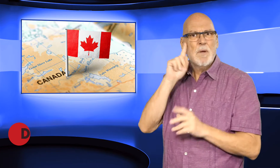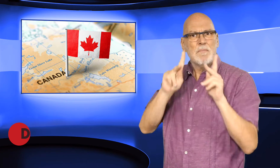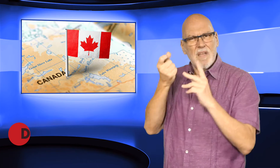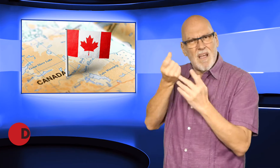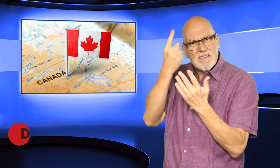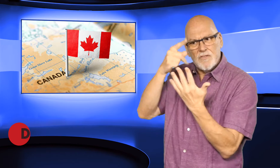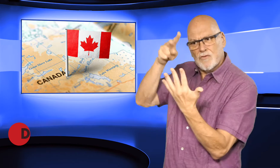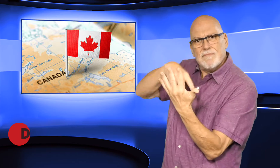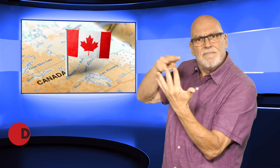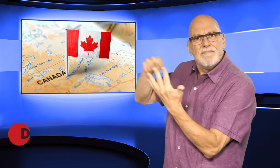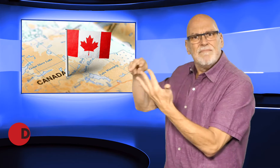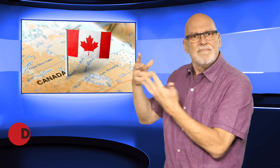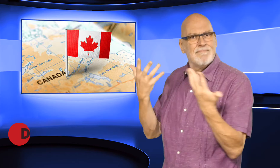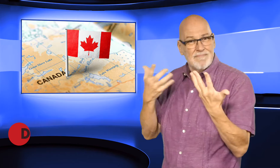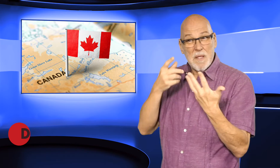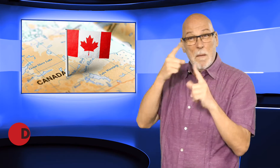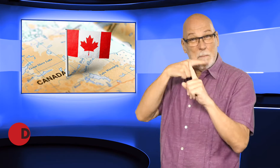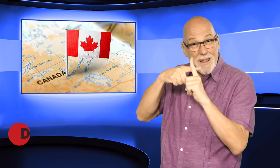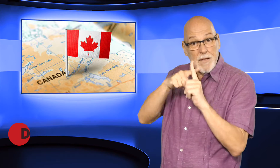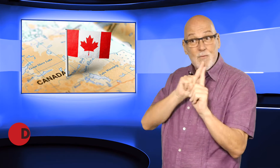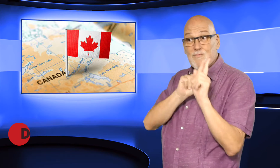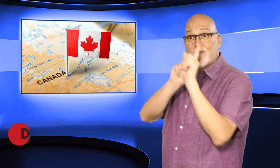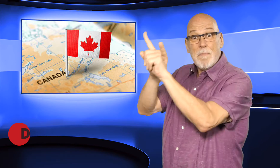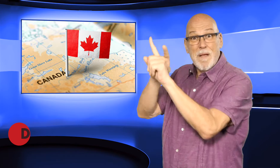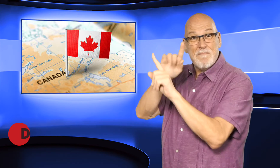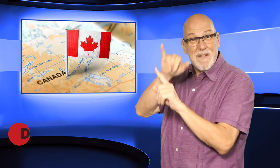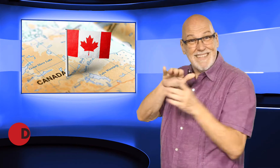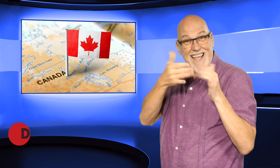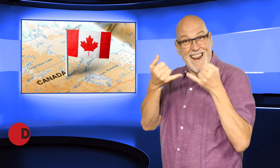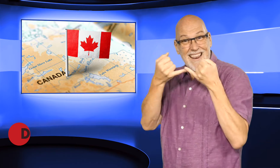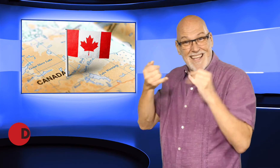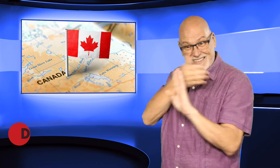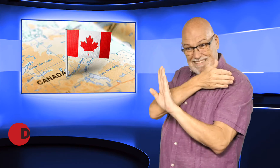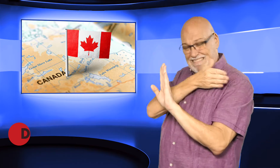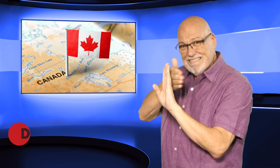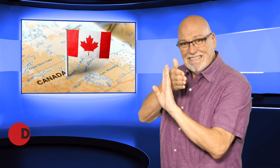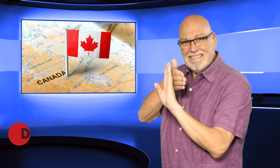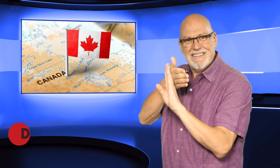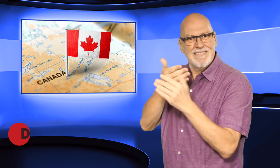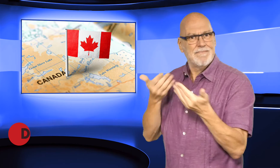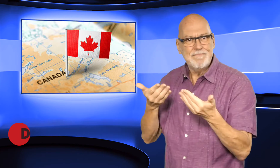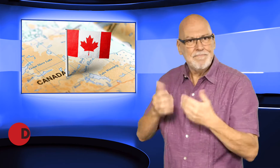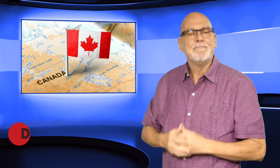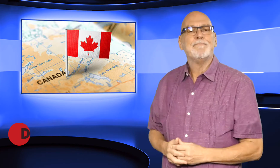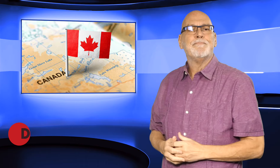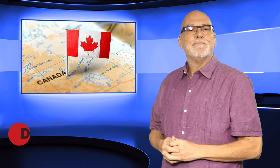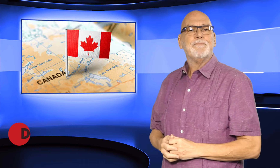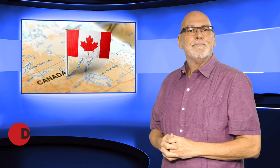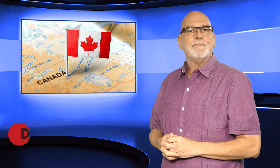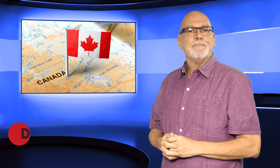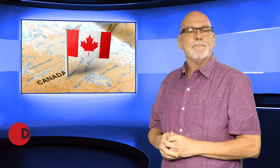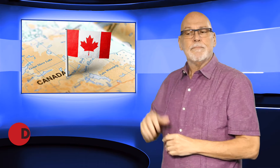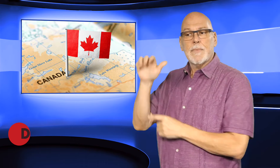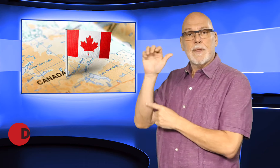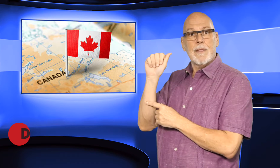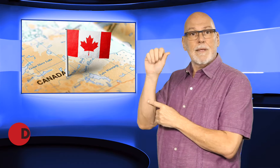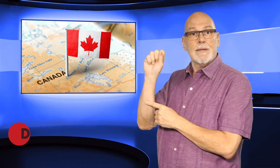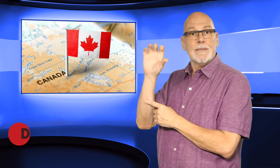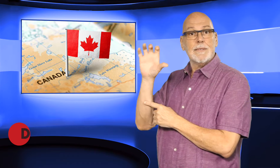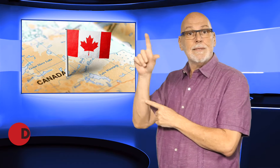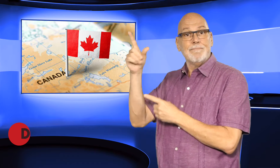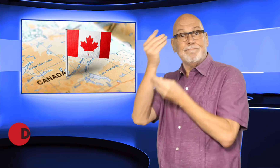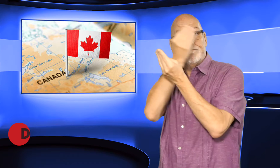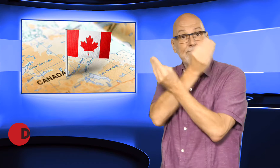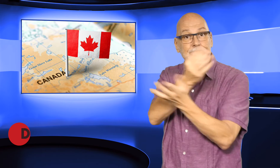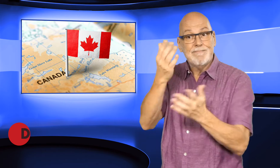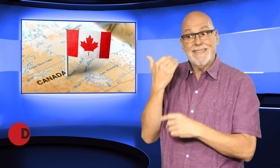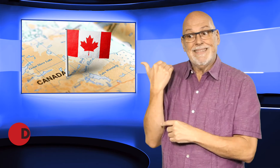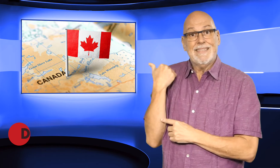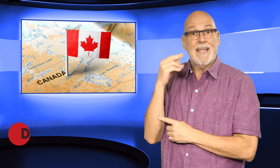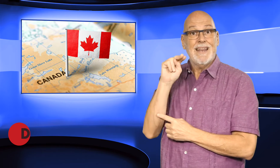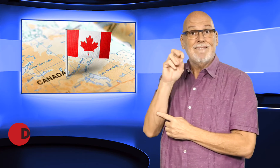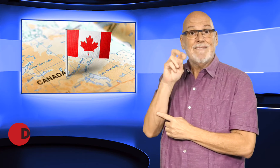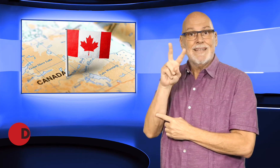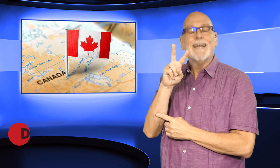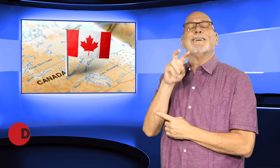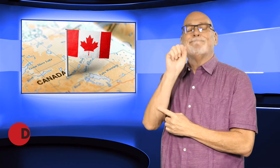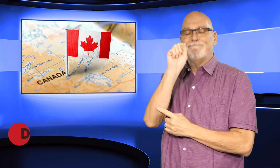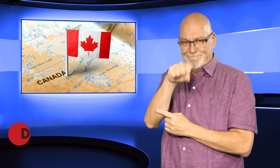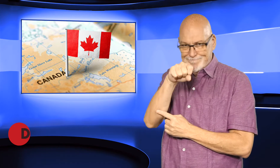for Deaf people to respond by deadline. ASC replied in November